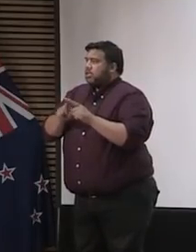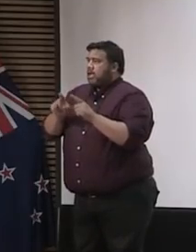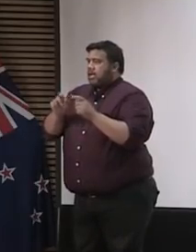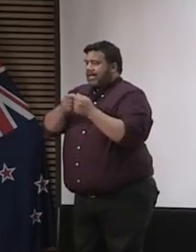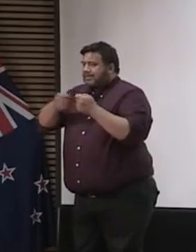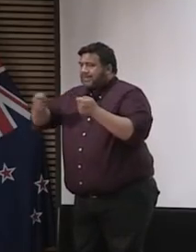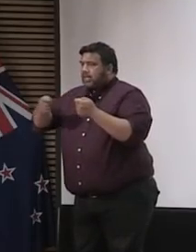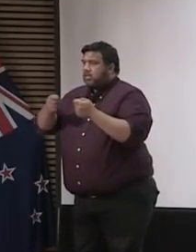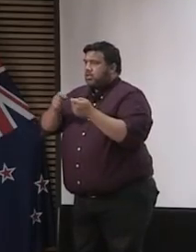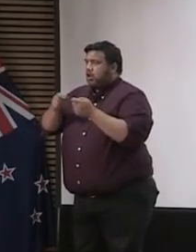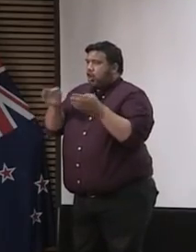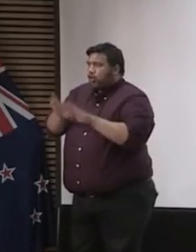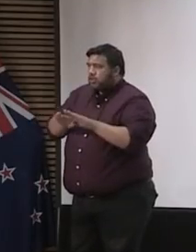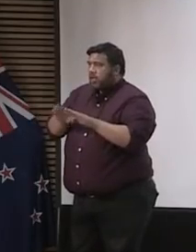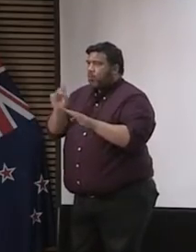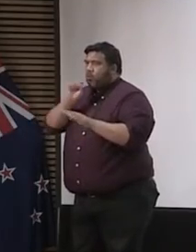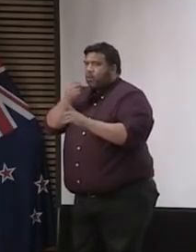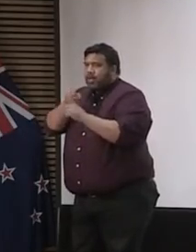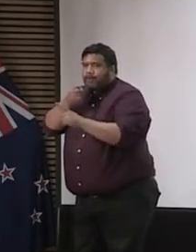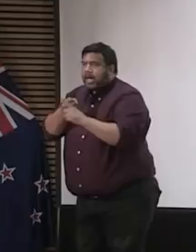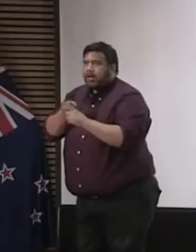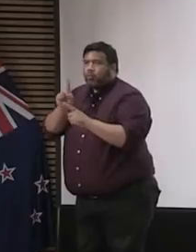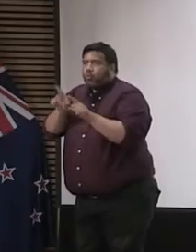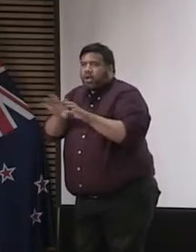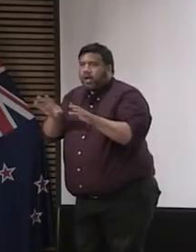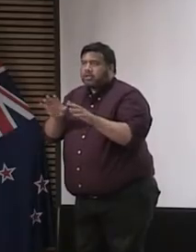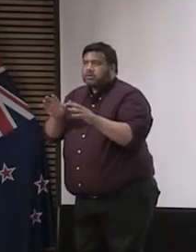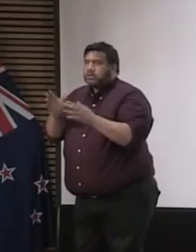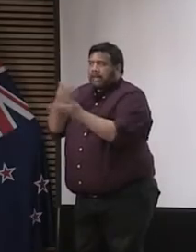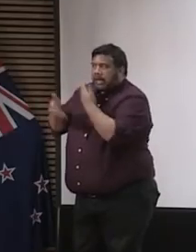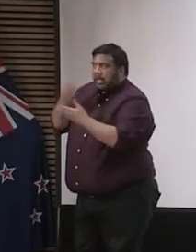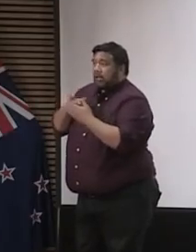Of coursewe had a range of scenariosthat were already provided byTreasury